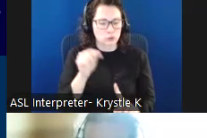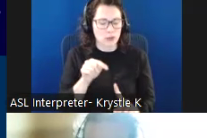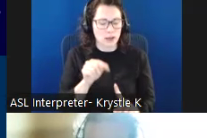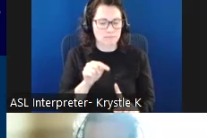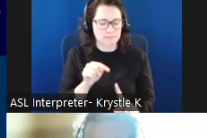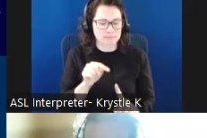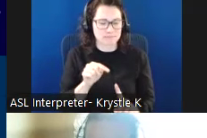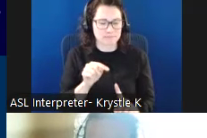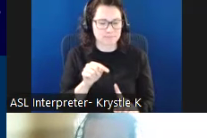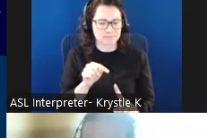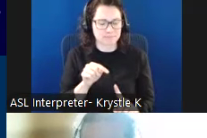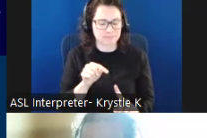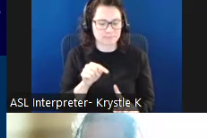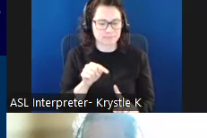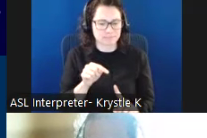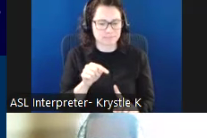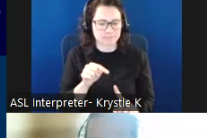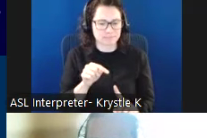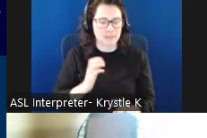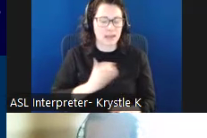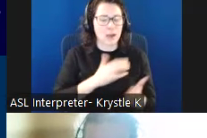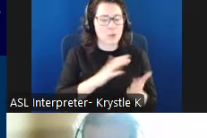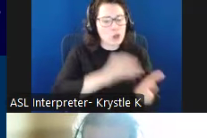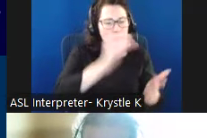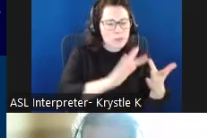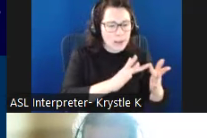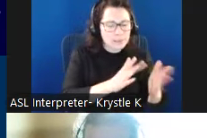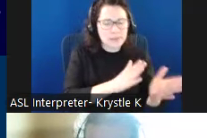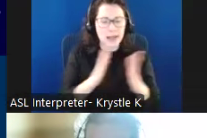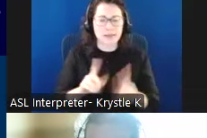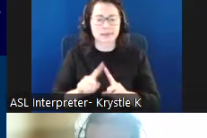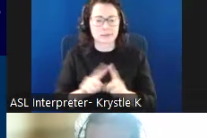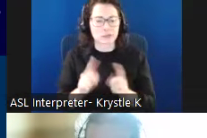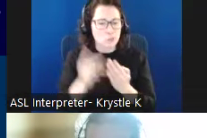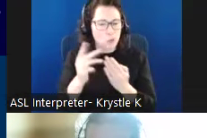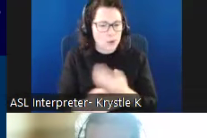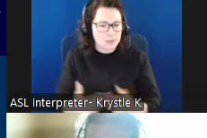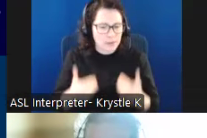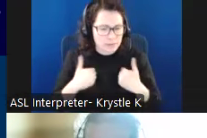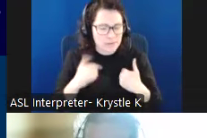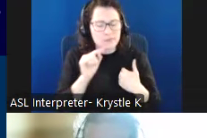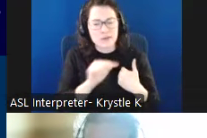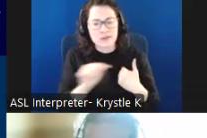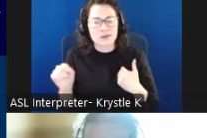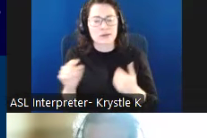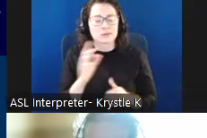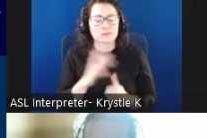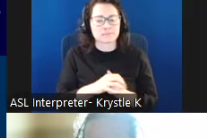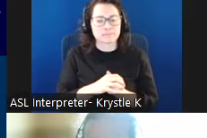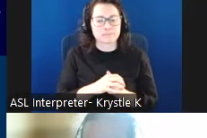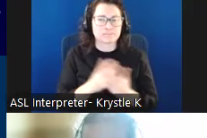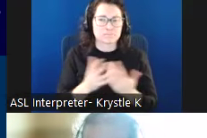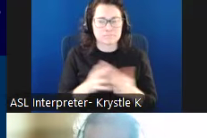um, our learning website, our programs